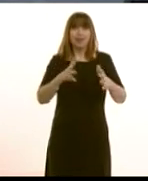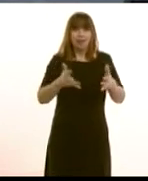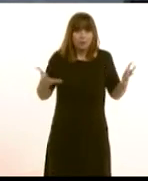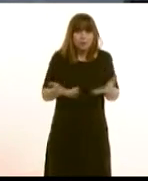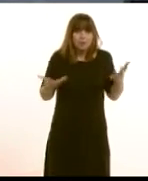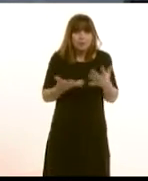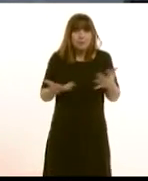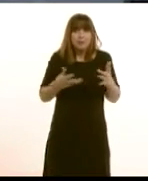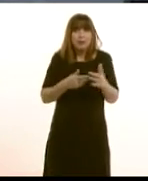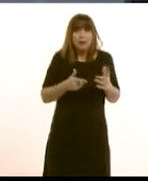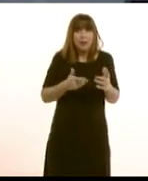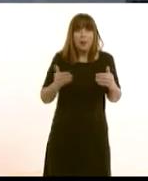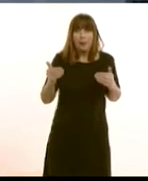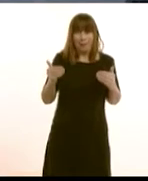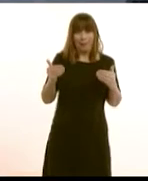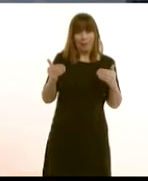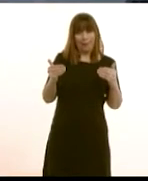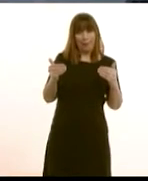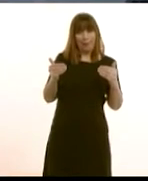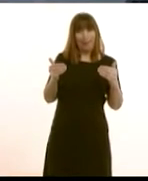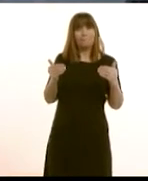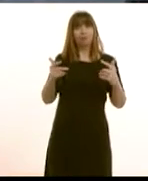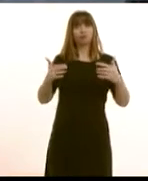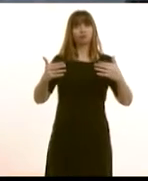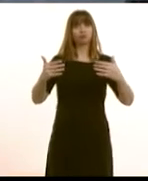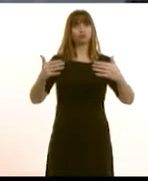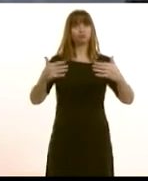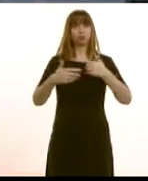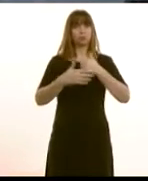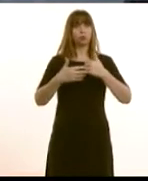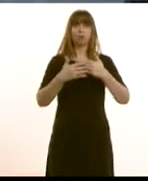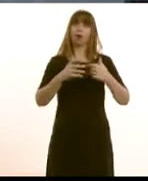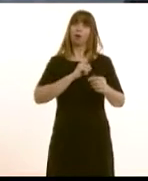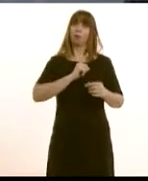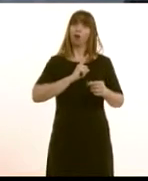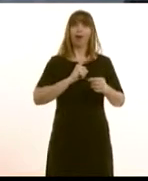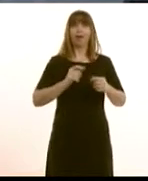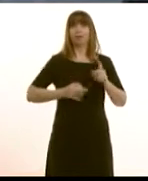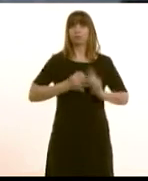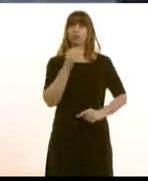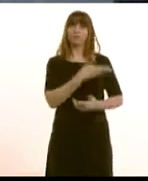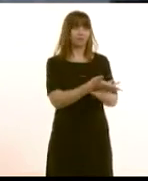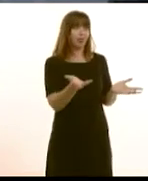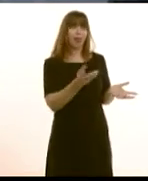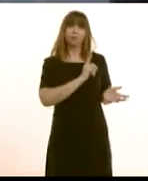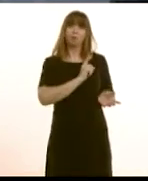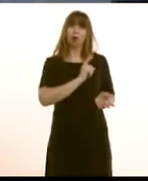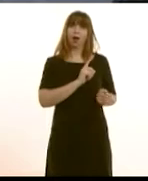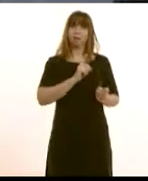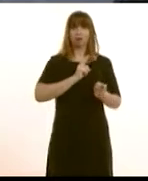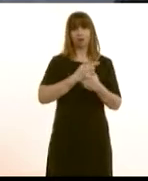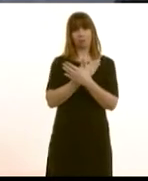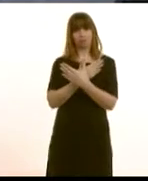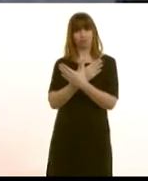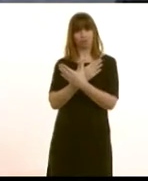over the last couple of years has indeed been the introduction of the pupil deprivation grant, one that the Liberal Democrats had to persuade you to introduce?